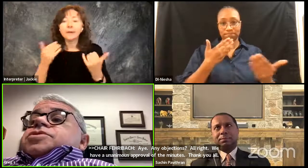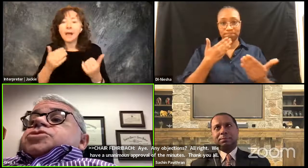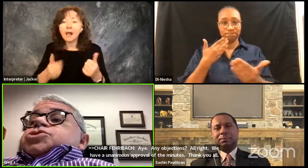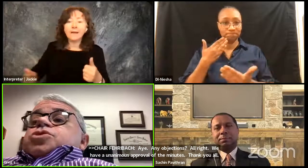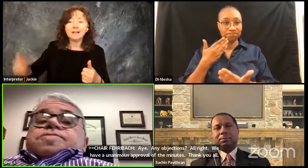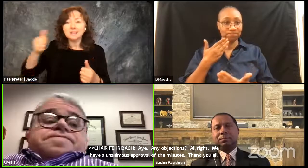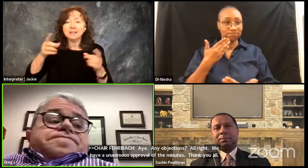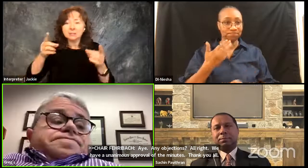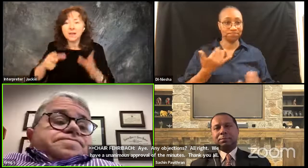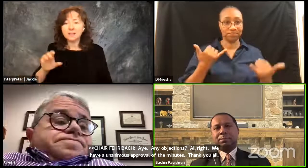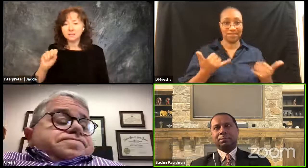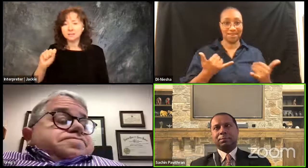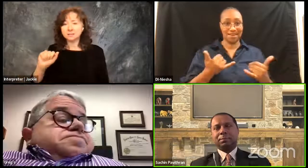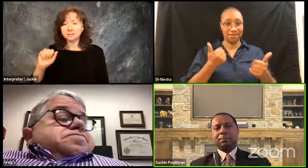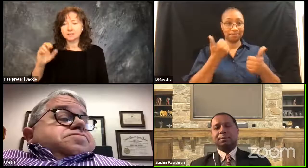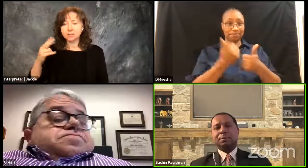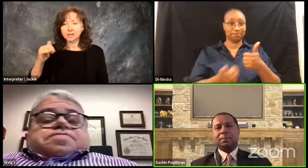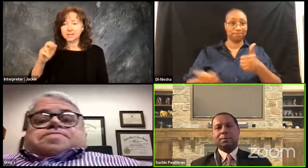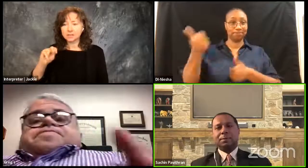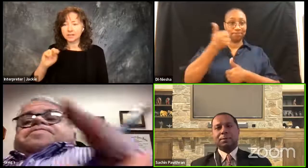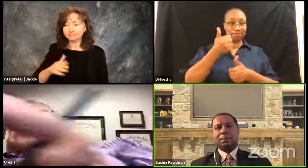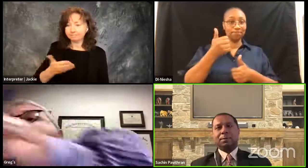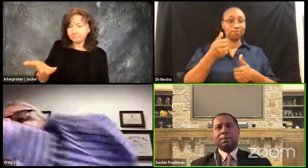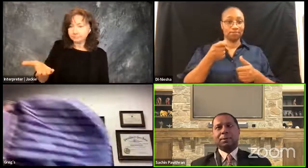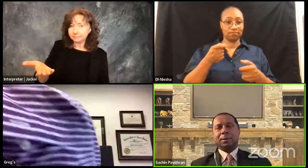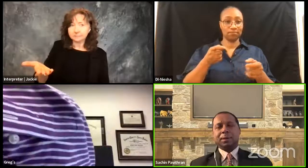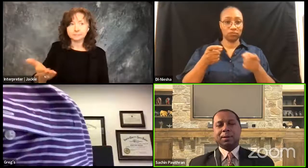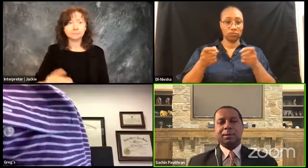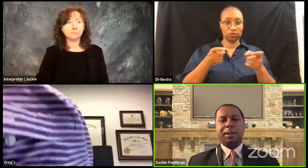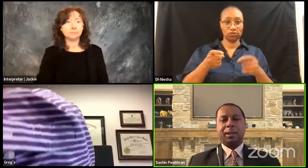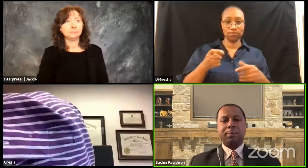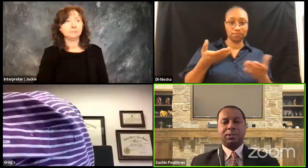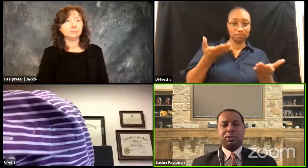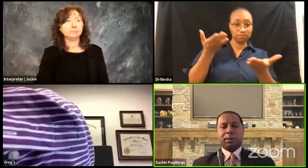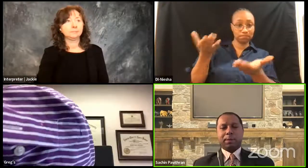Report, sir? Thank you, Mr. Chairman.